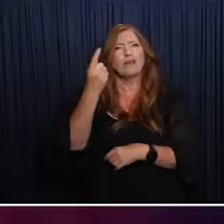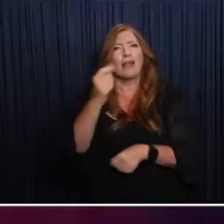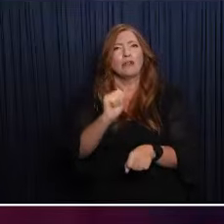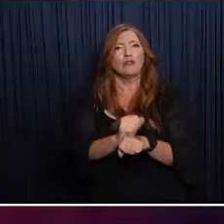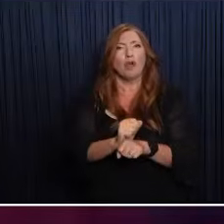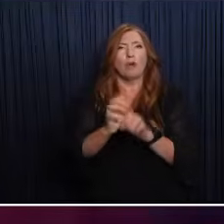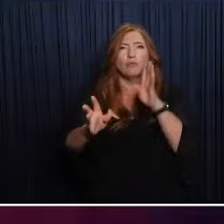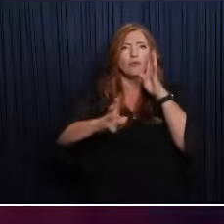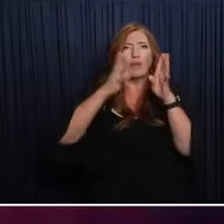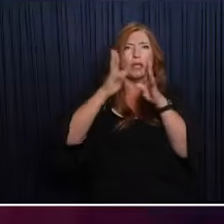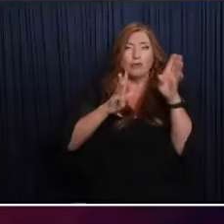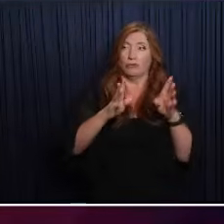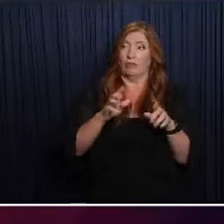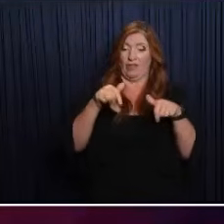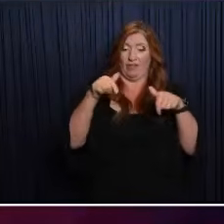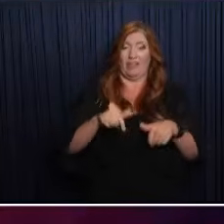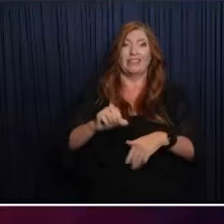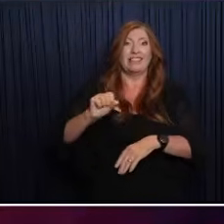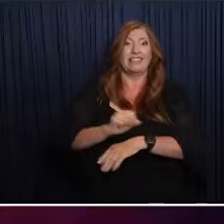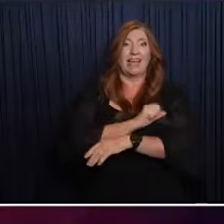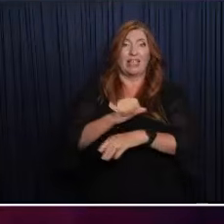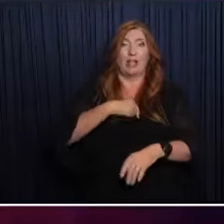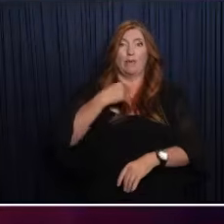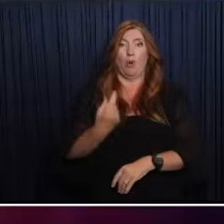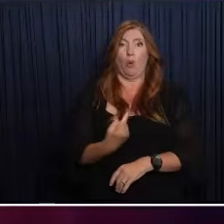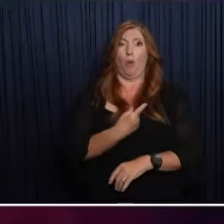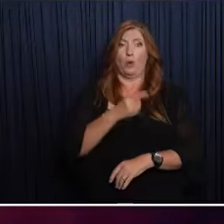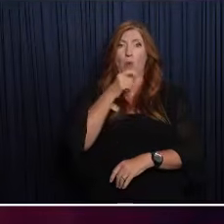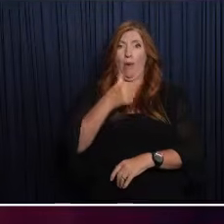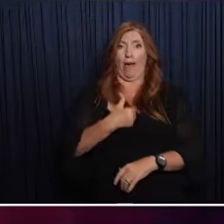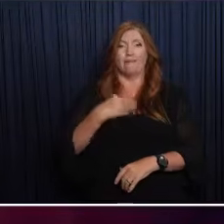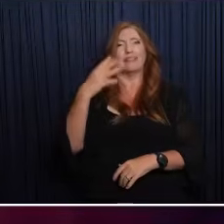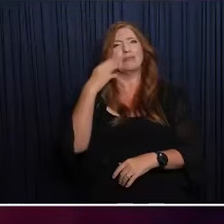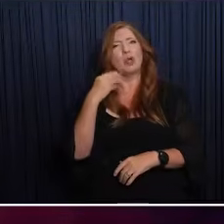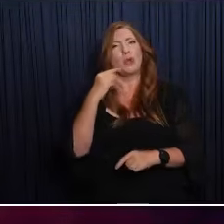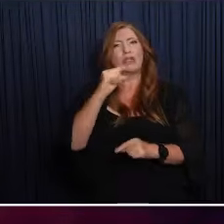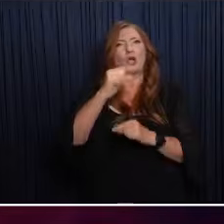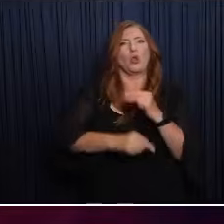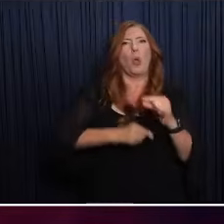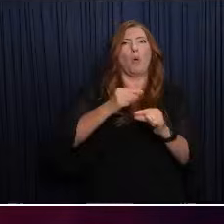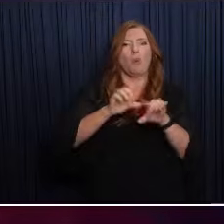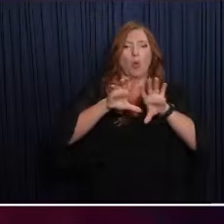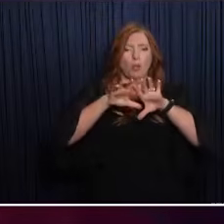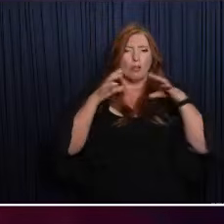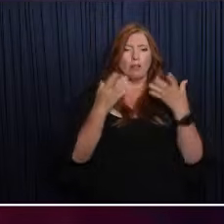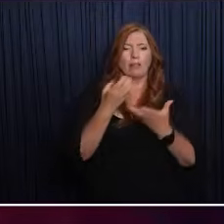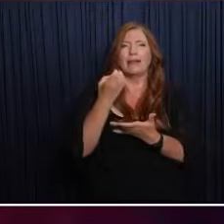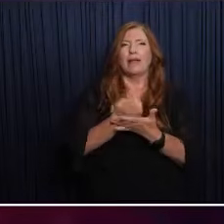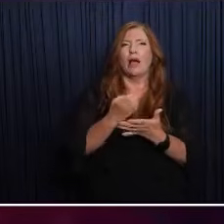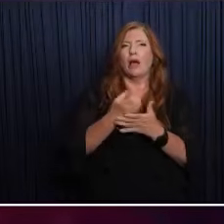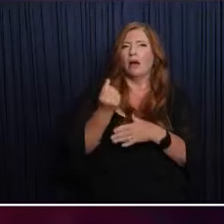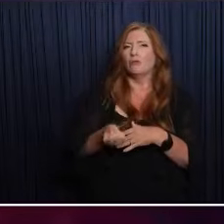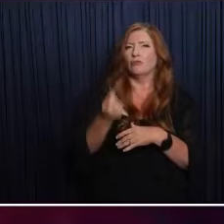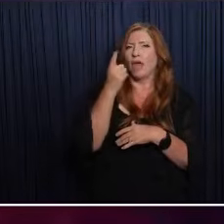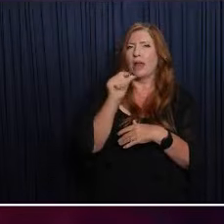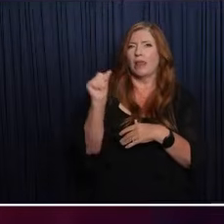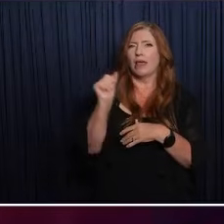I UNDERSTAND SUPPLY SIDE ECONOMICS, HOW IT IS WE NEED TO DO JOB CREATION. I'M THE ONE CANDIDATE ON THIS